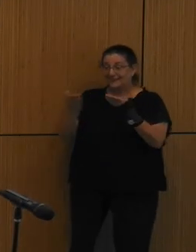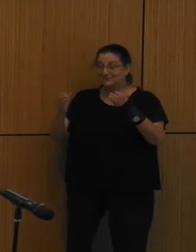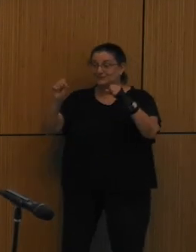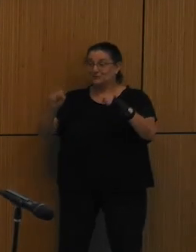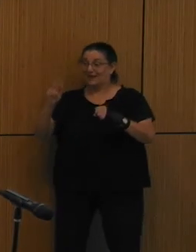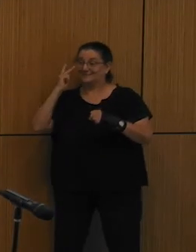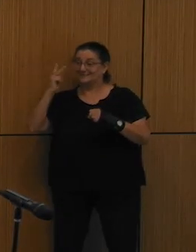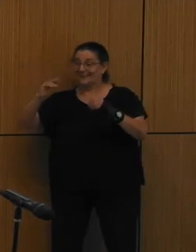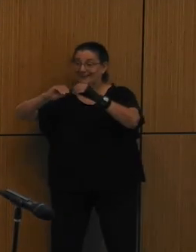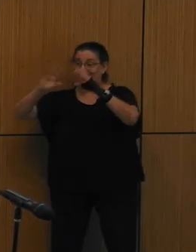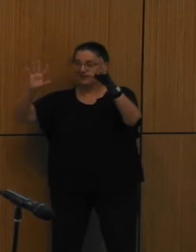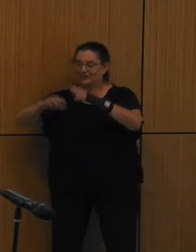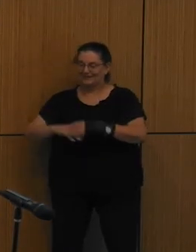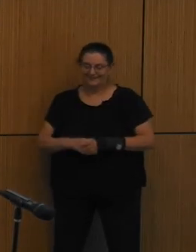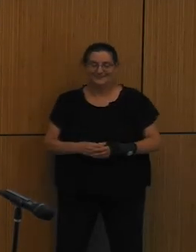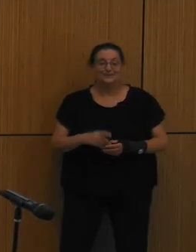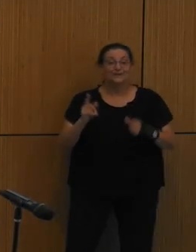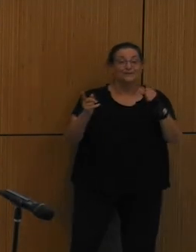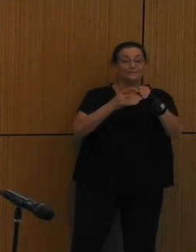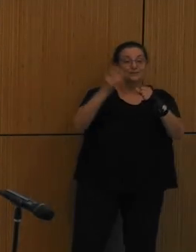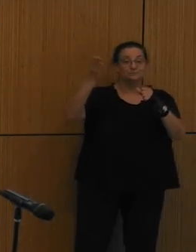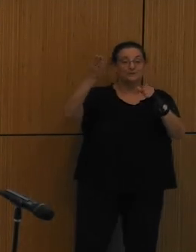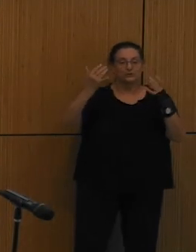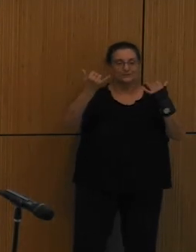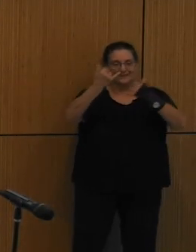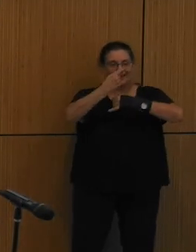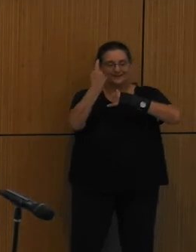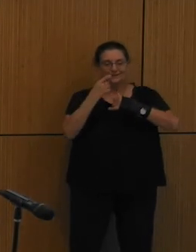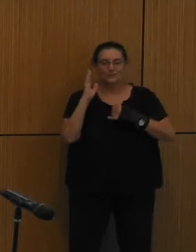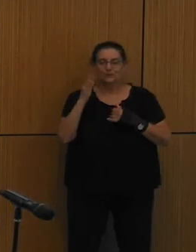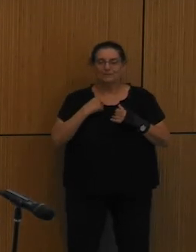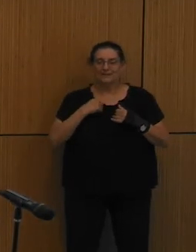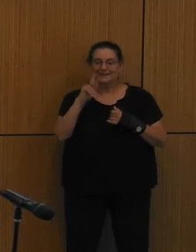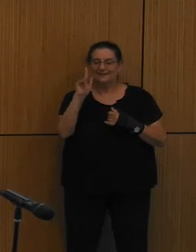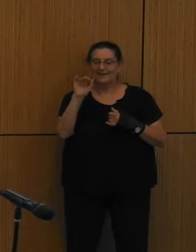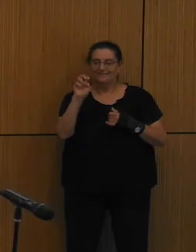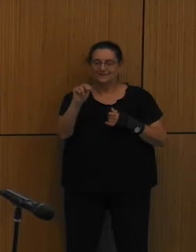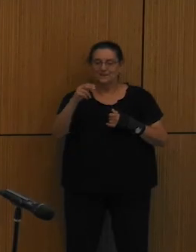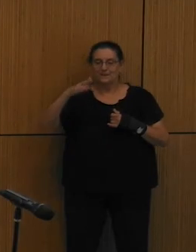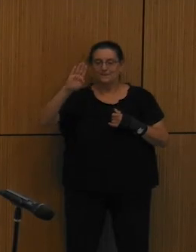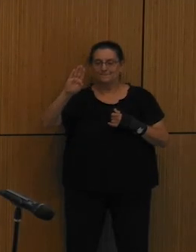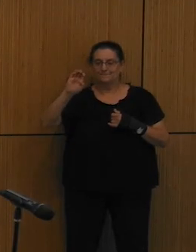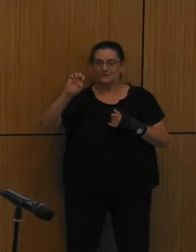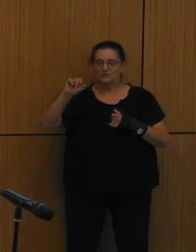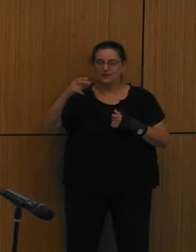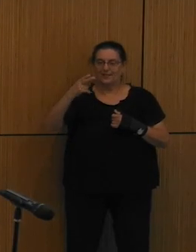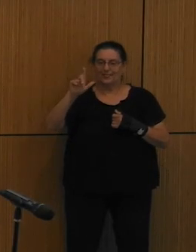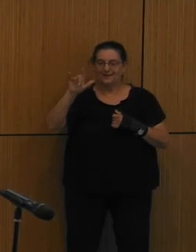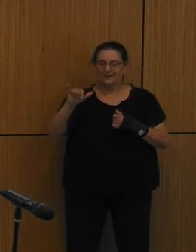And so the first speaker today is going to be Kevin Bocelli from the Department of Chemistry.